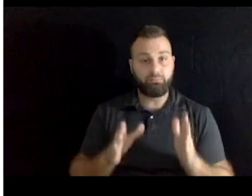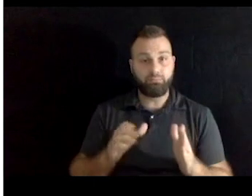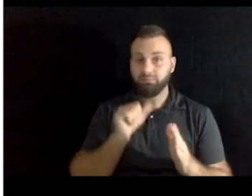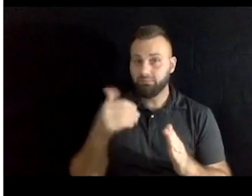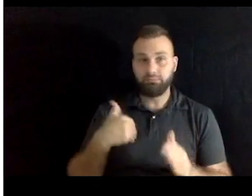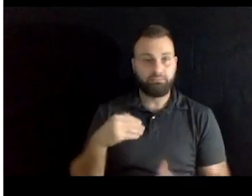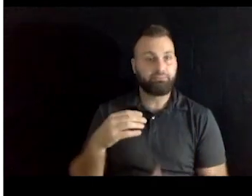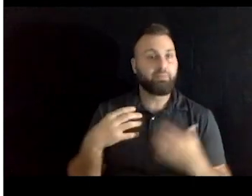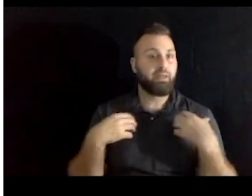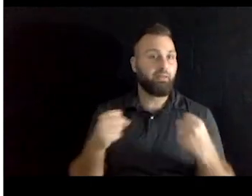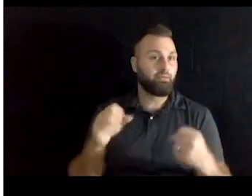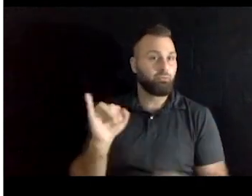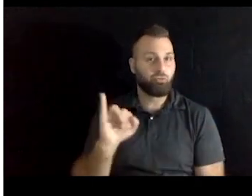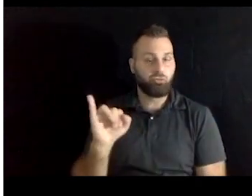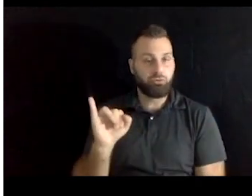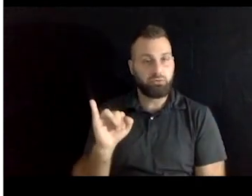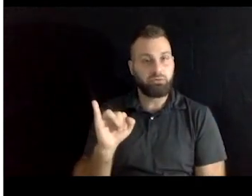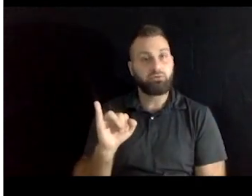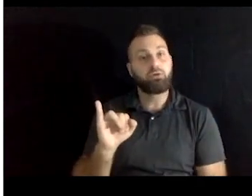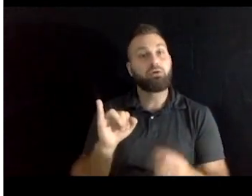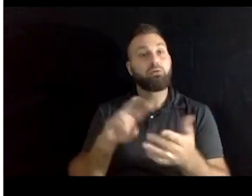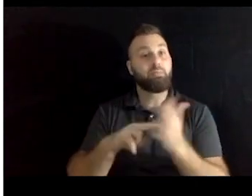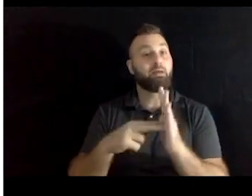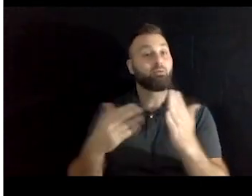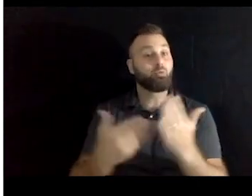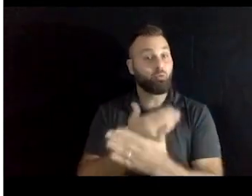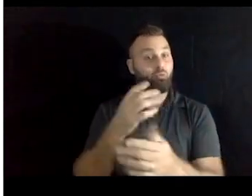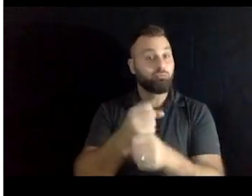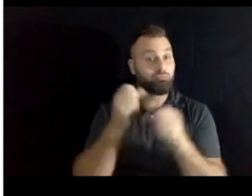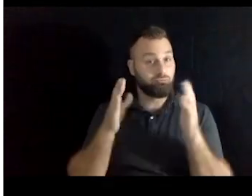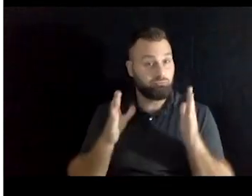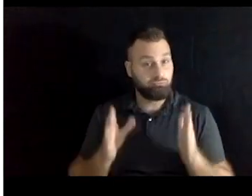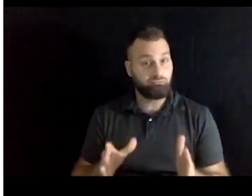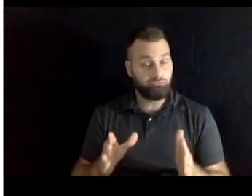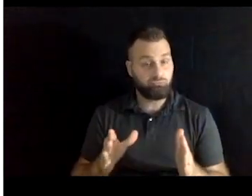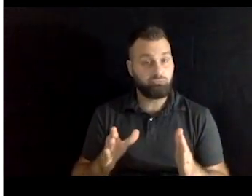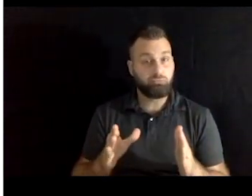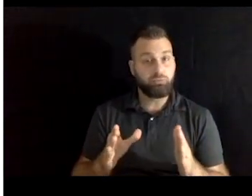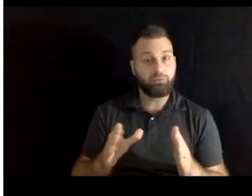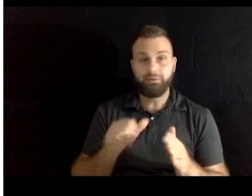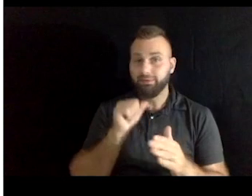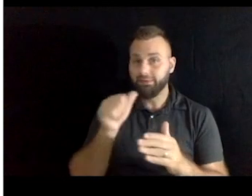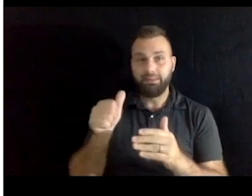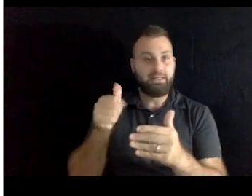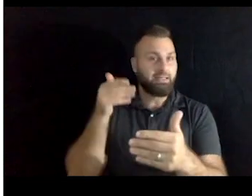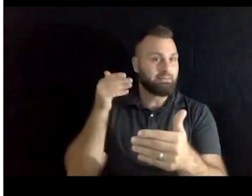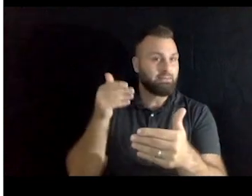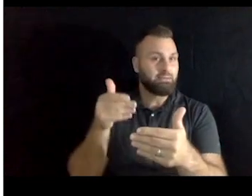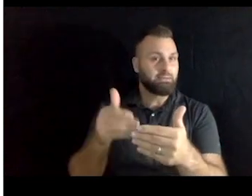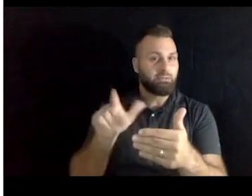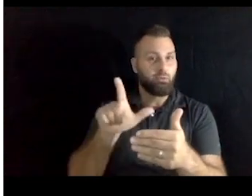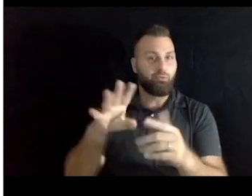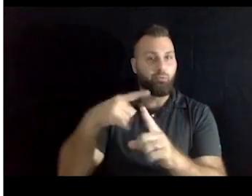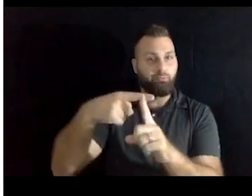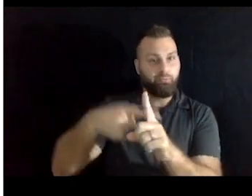They were new beneficiaries, they were not close to the 24 month.